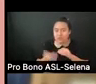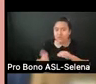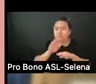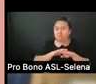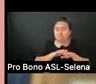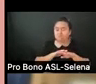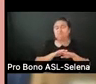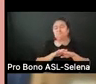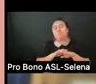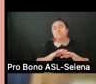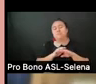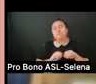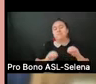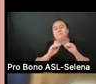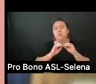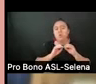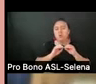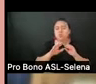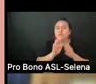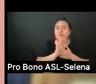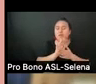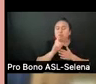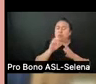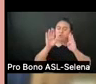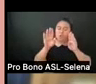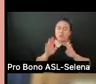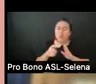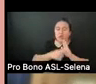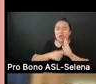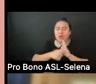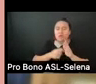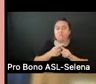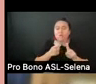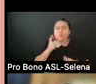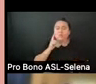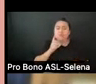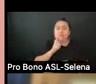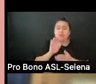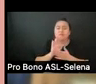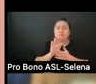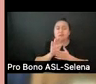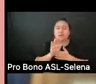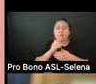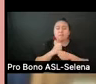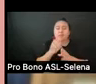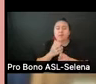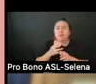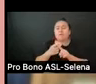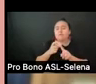There's a really great article that -- from a deaf filmmaker that came out this week that also asks